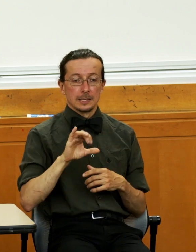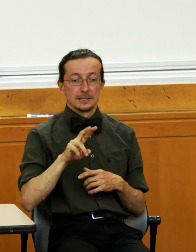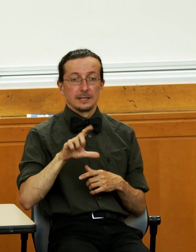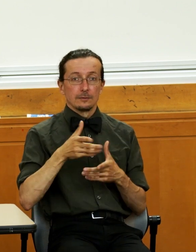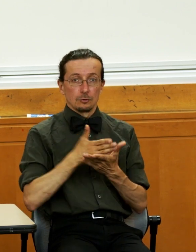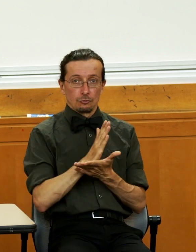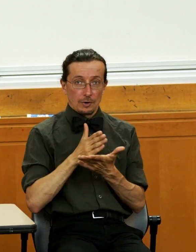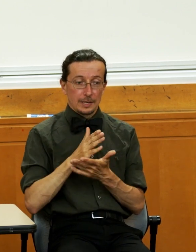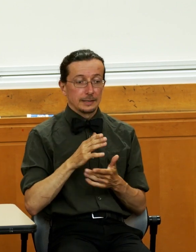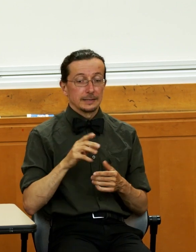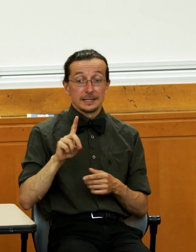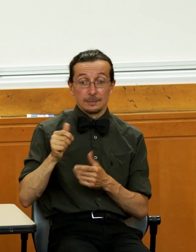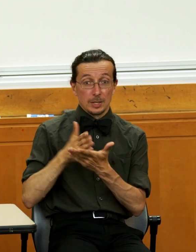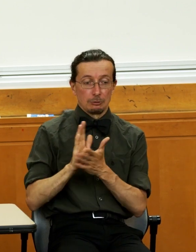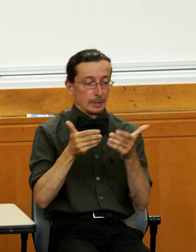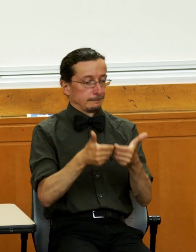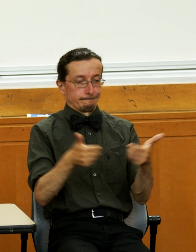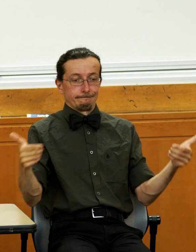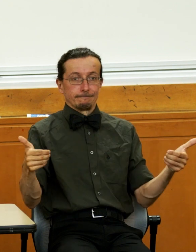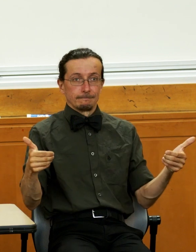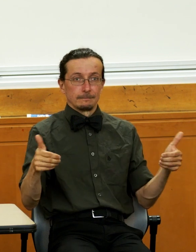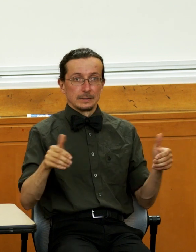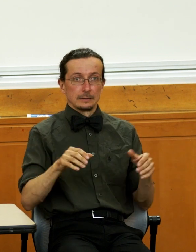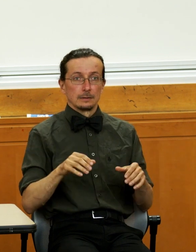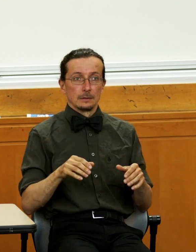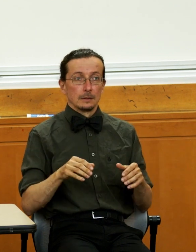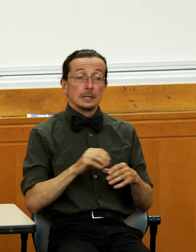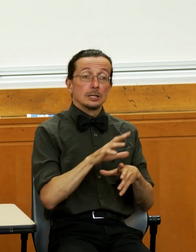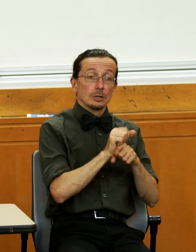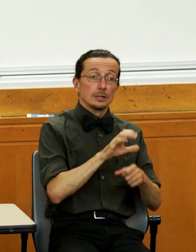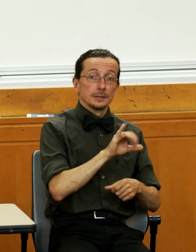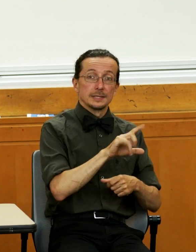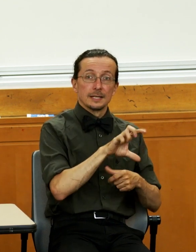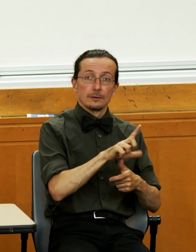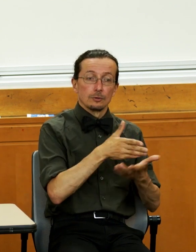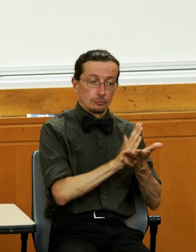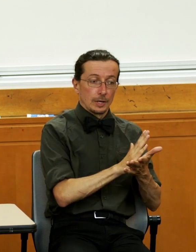and disability rights were. In traditional civil rights practice, I was constantly the person